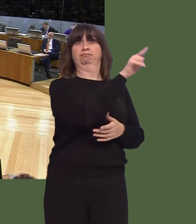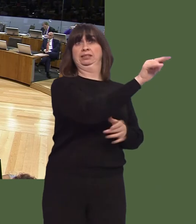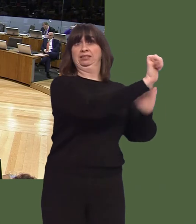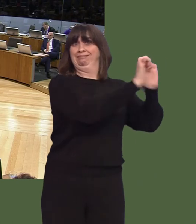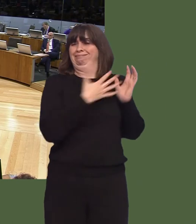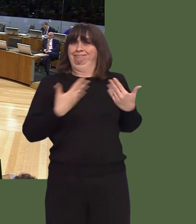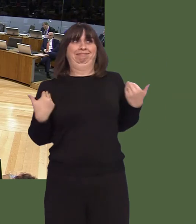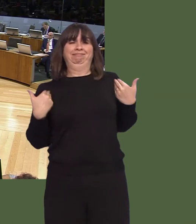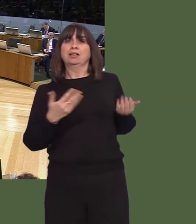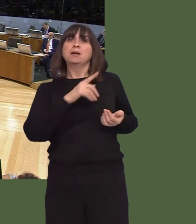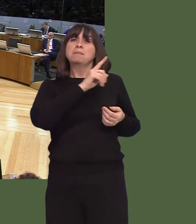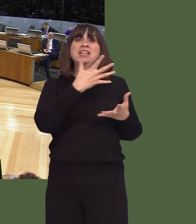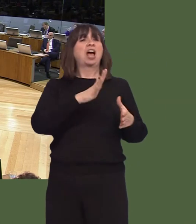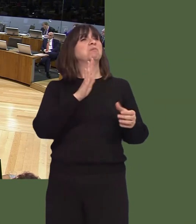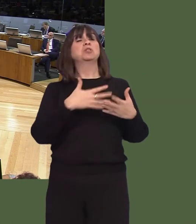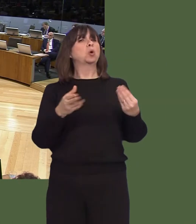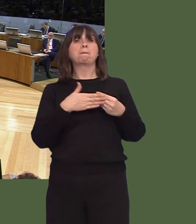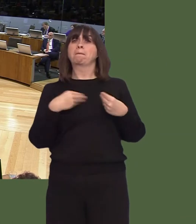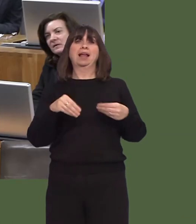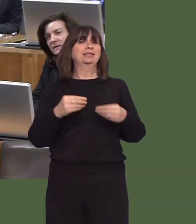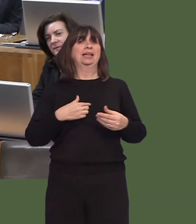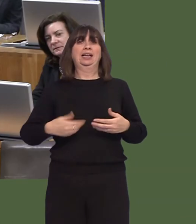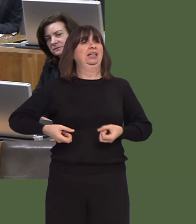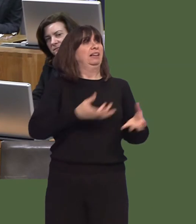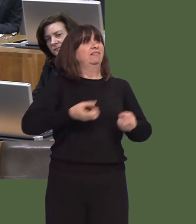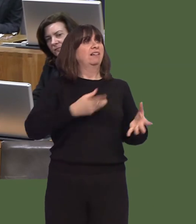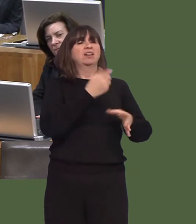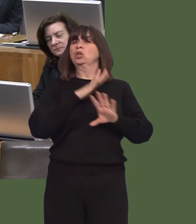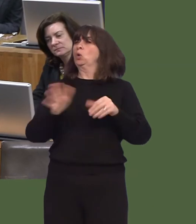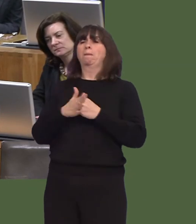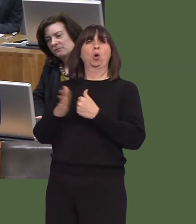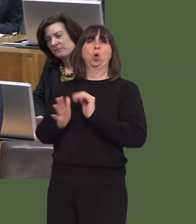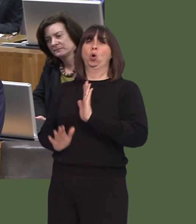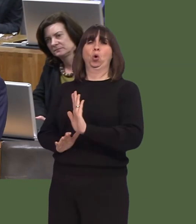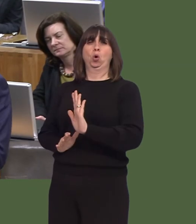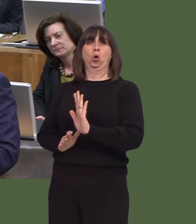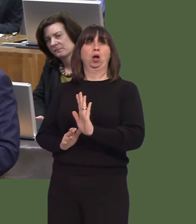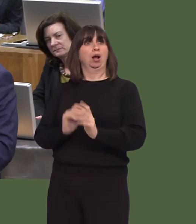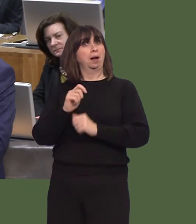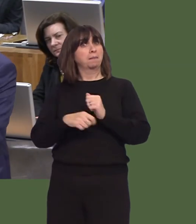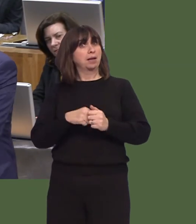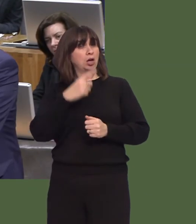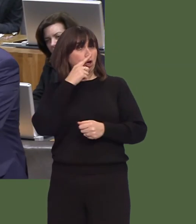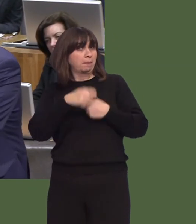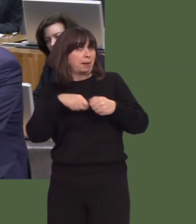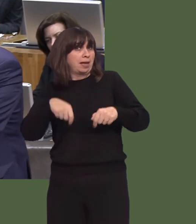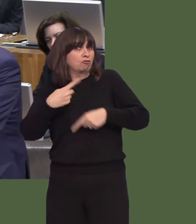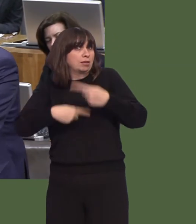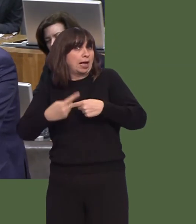but they have made it very clear that they won't accept any more plastic. I think that, in the medium to long term, the Chinese ban could help to improve the quality of recyclable materials.